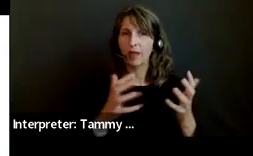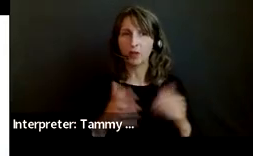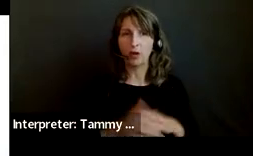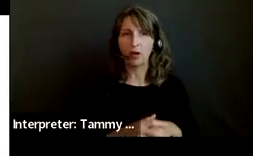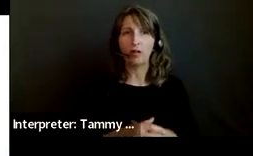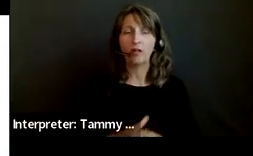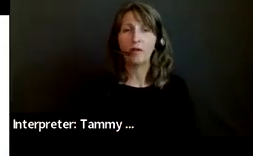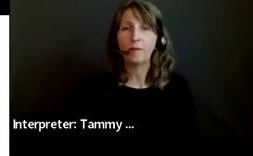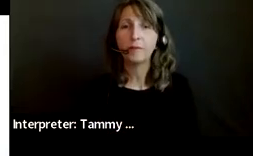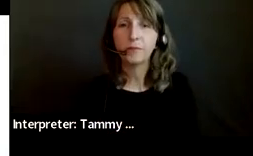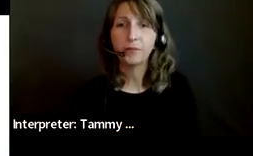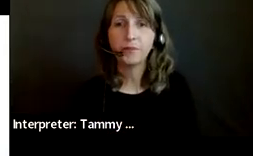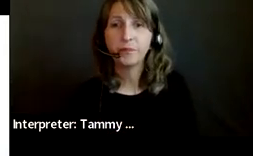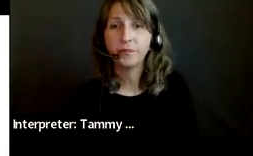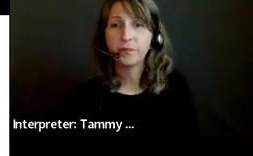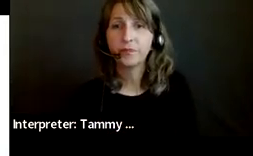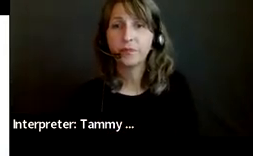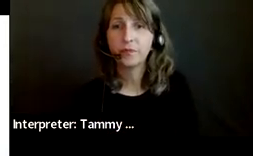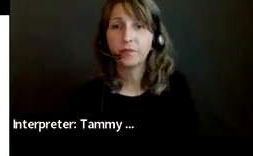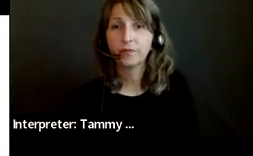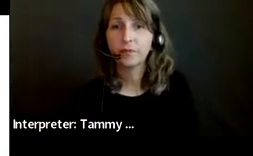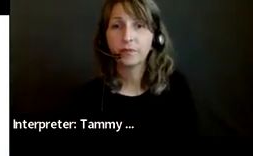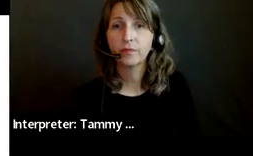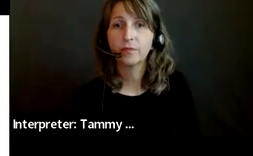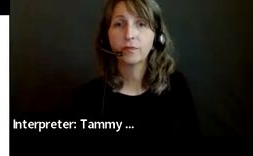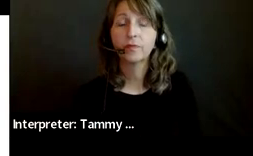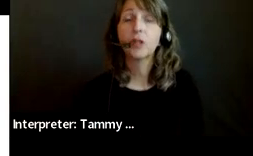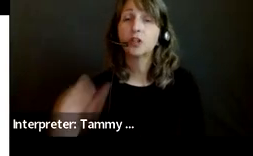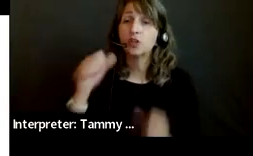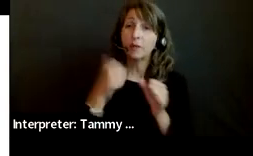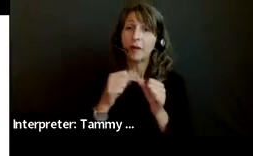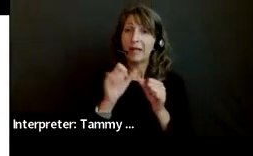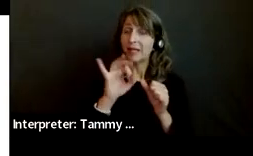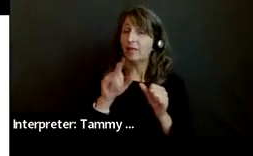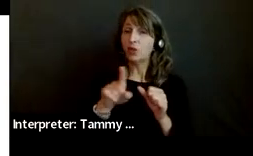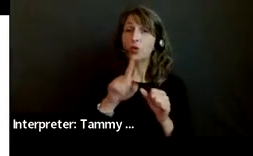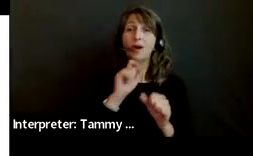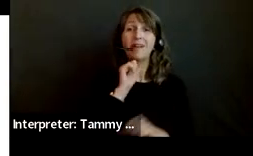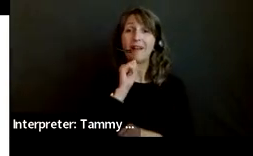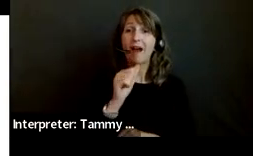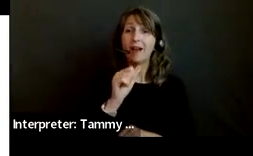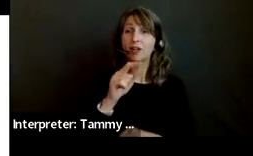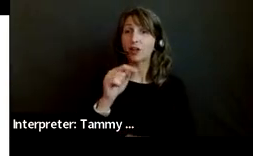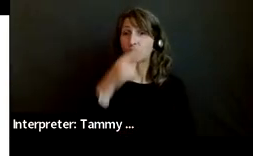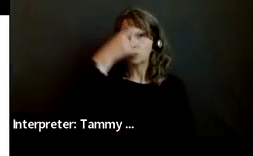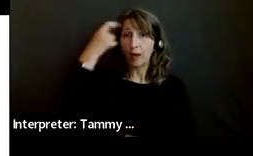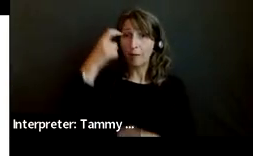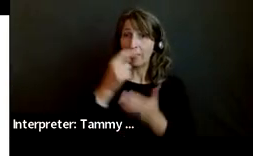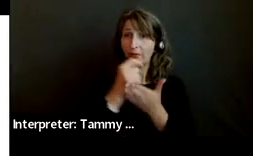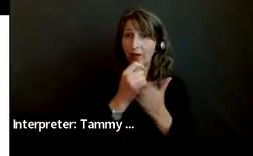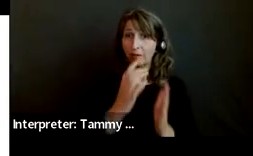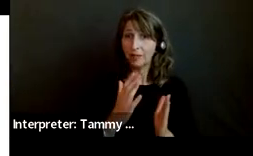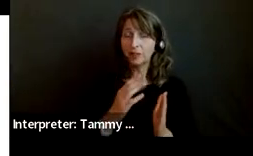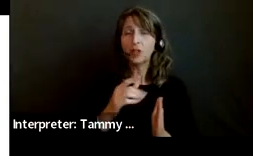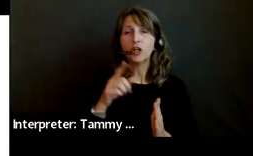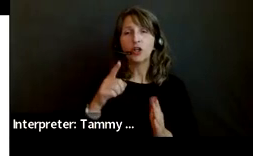The basic skill you want to remember when you are not someone's trauma therapist Is that you are focusing on the present.